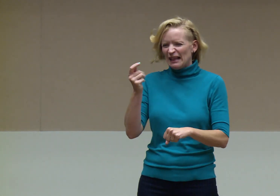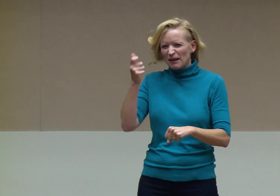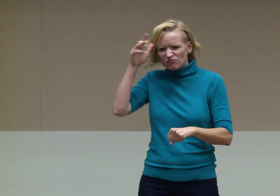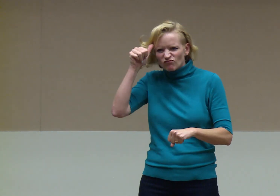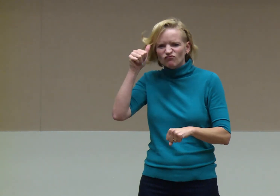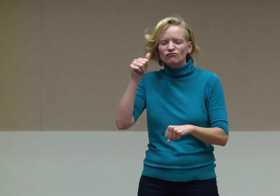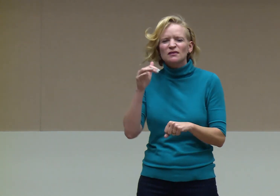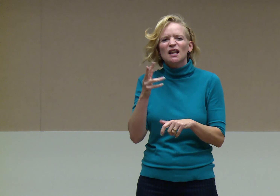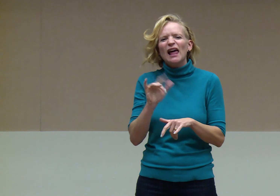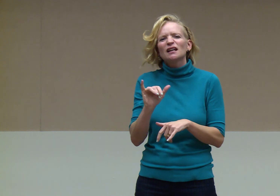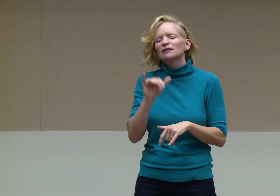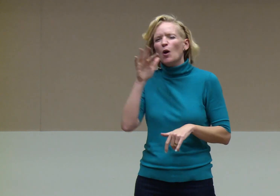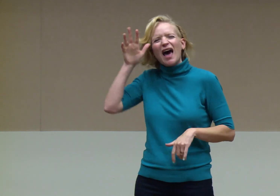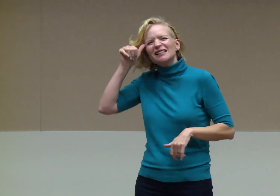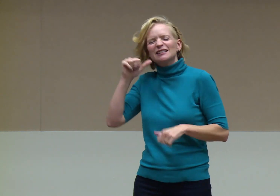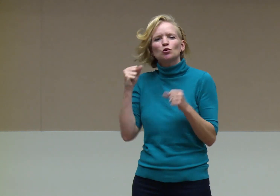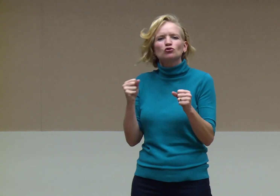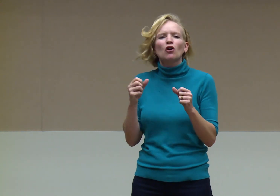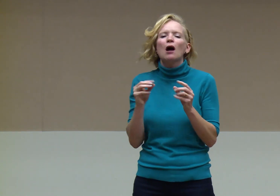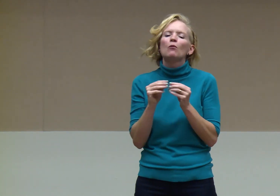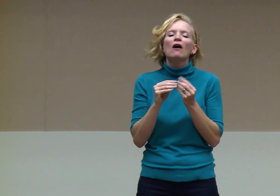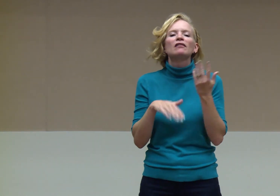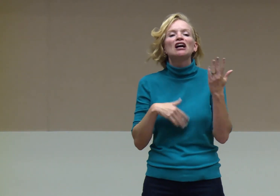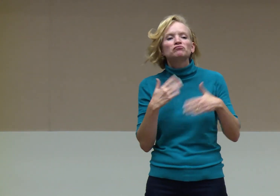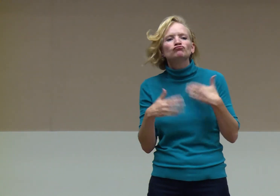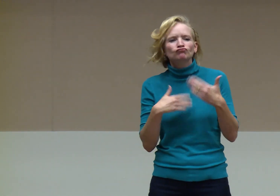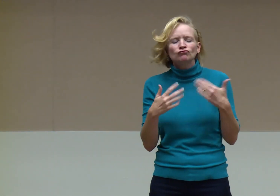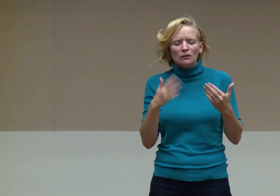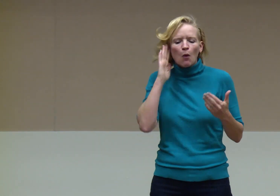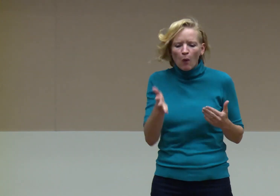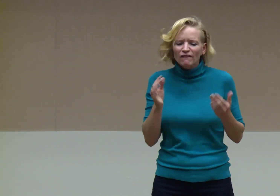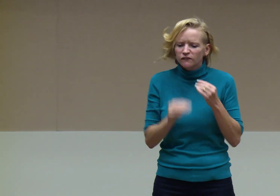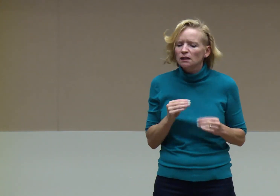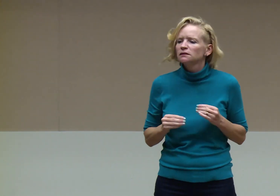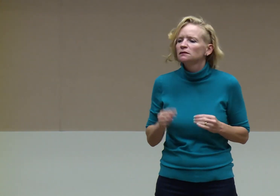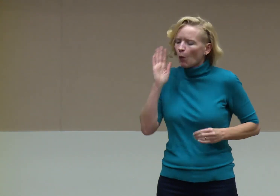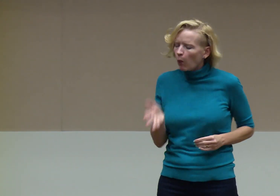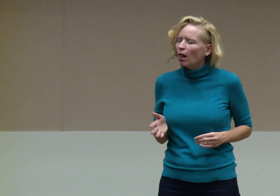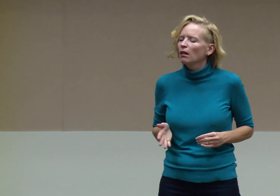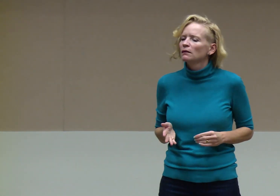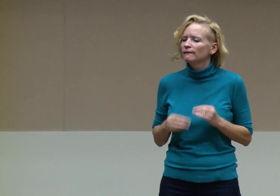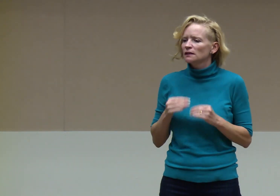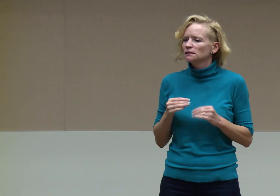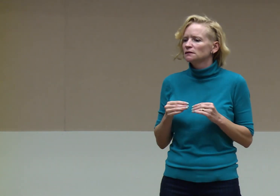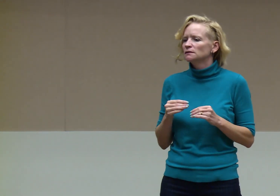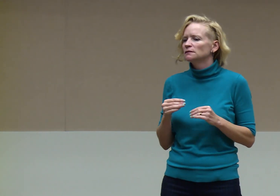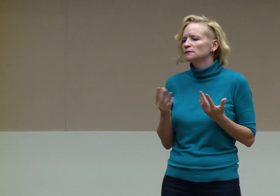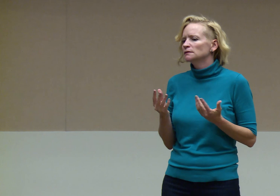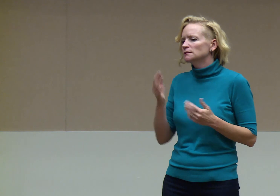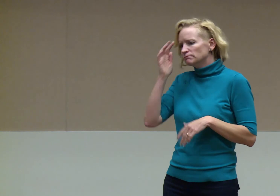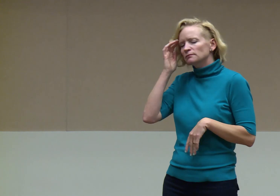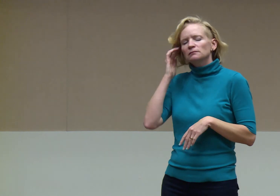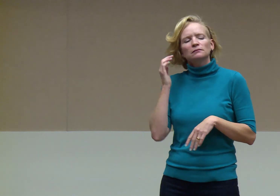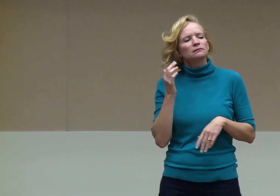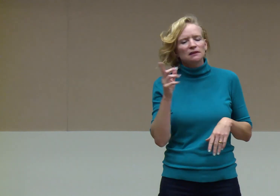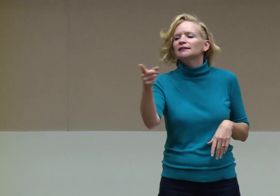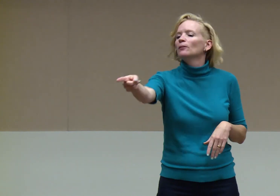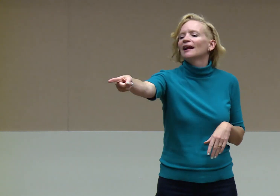Kind of stubbornness, almost. No, not quite. That might be too strong a word. But it's almost like a determination to want to fix something.